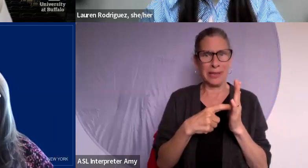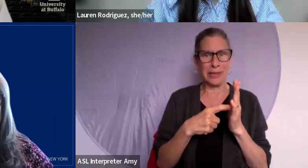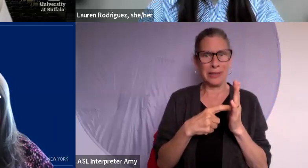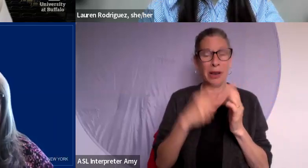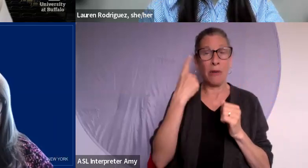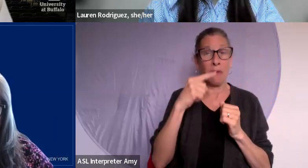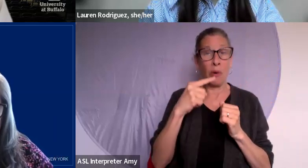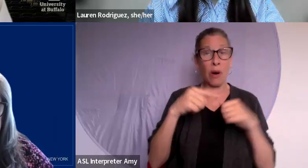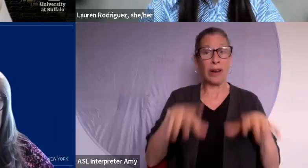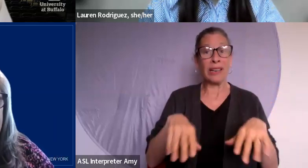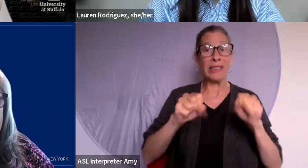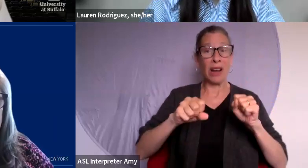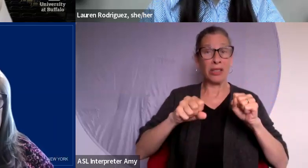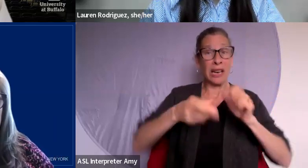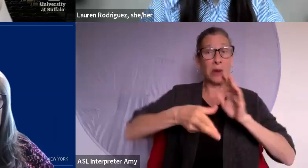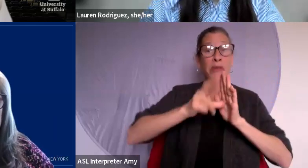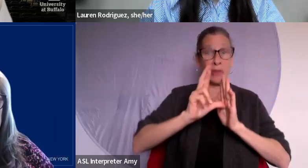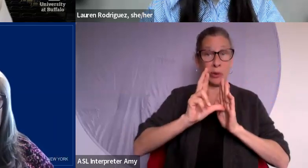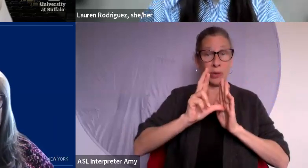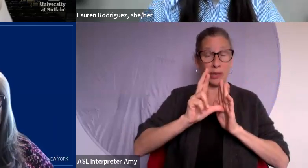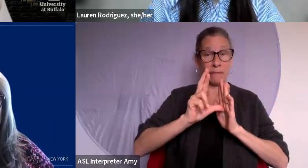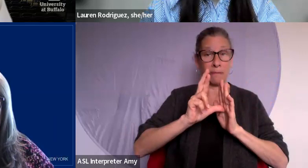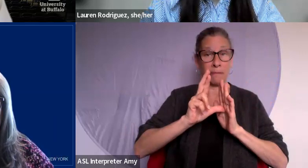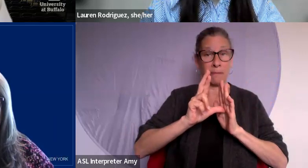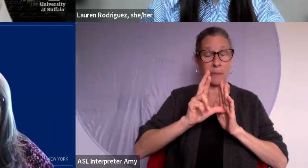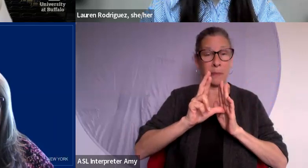conducting the reviews. And and so that has mostly been